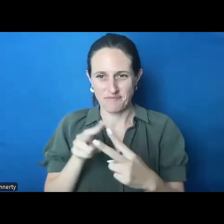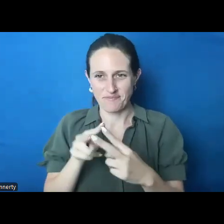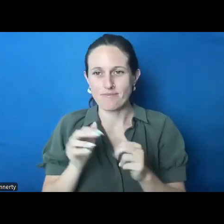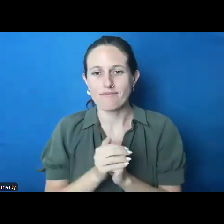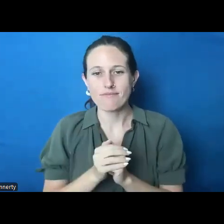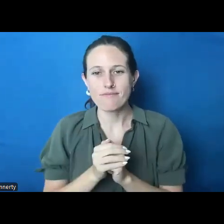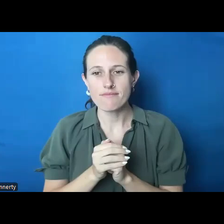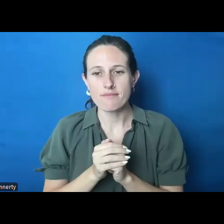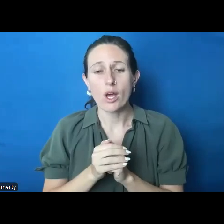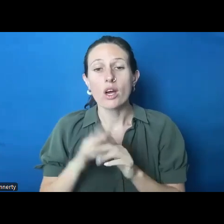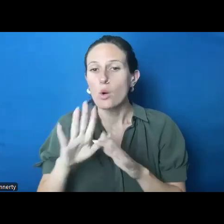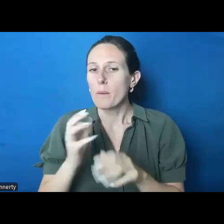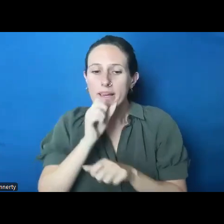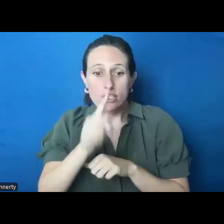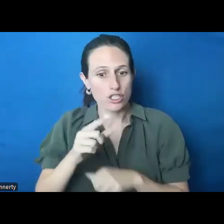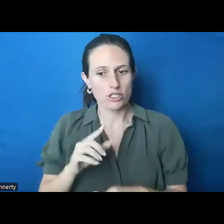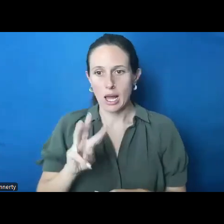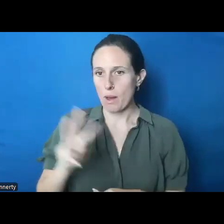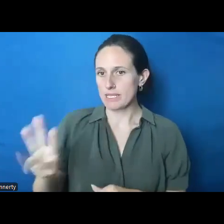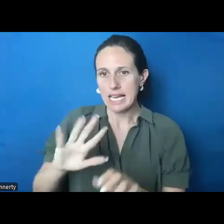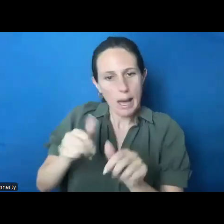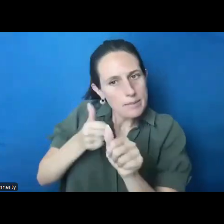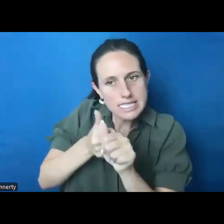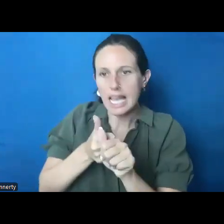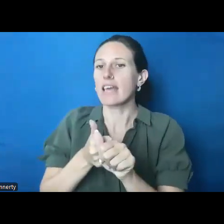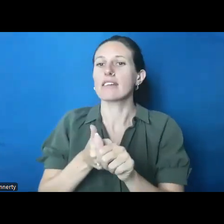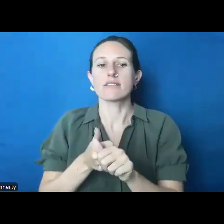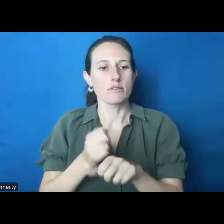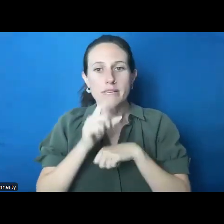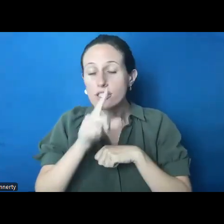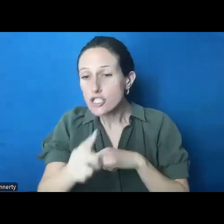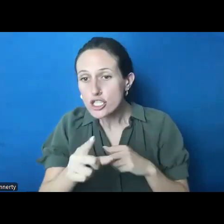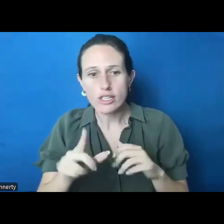website to bring the most accurate, comprehensive and up-to-indicate information to